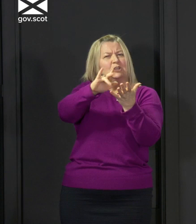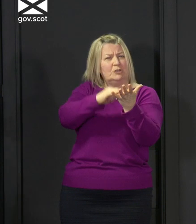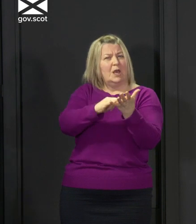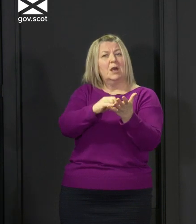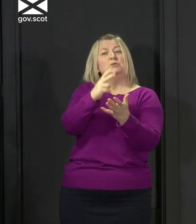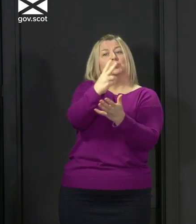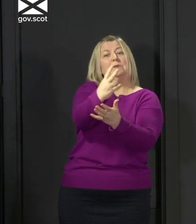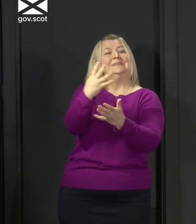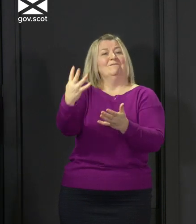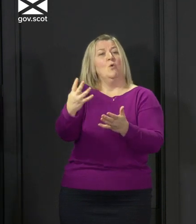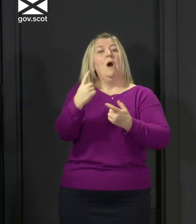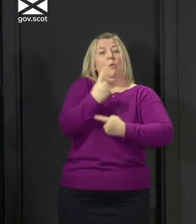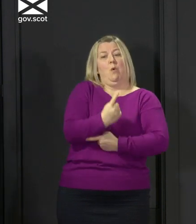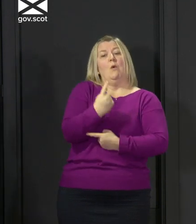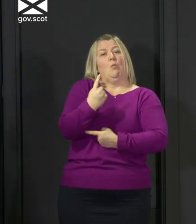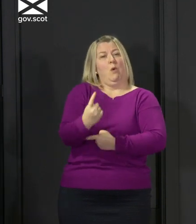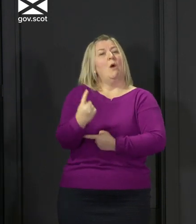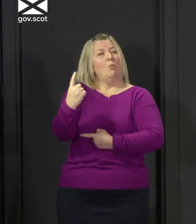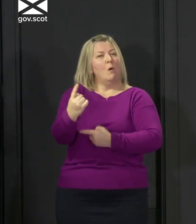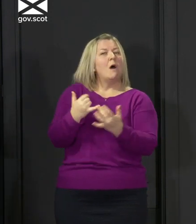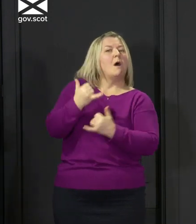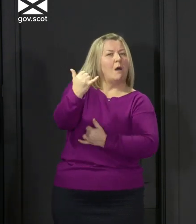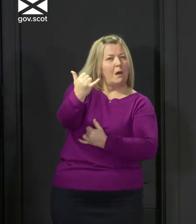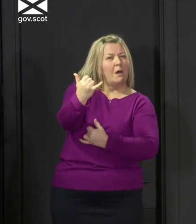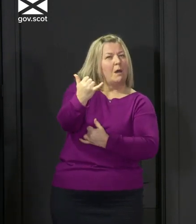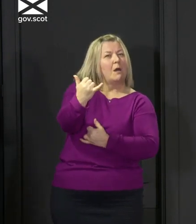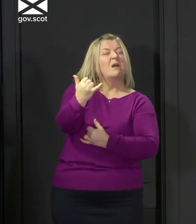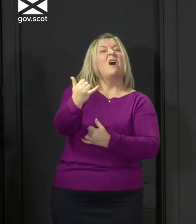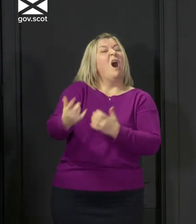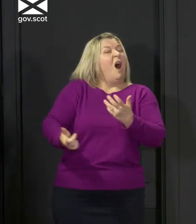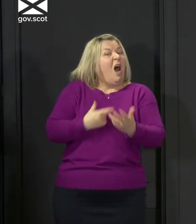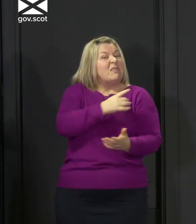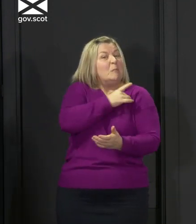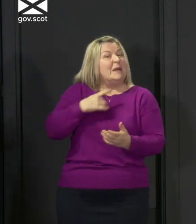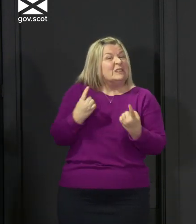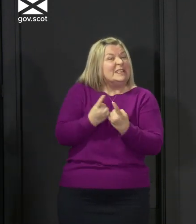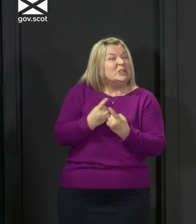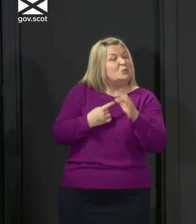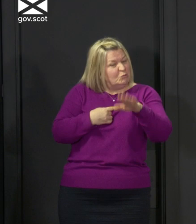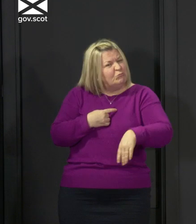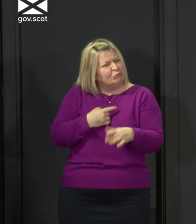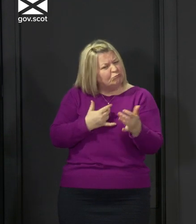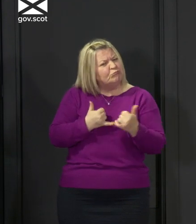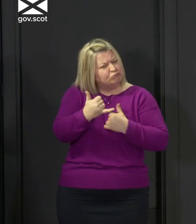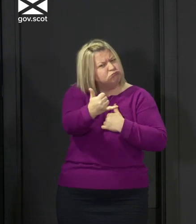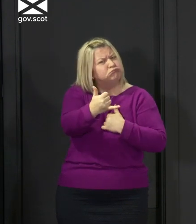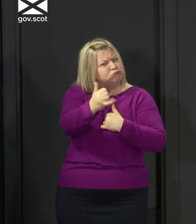For non-COVID-19 related medical advice, contact your GP practice. If your GP practice is closed,